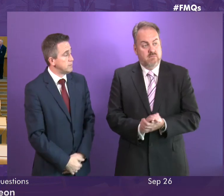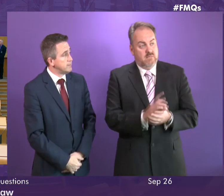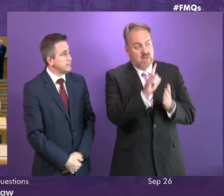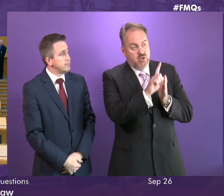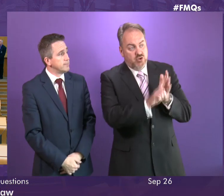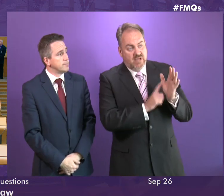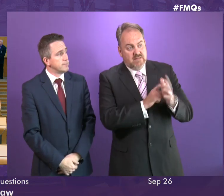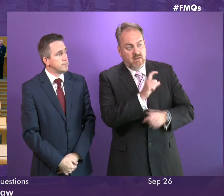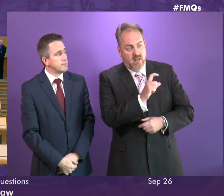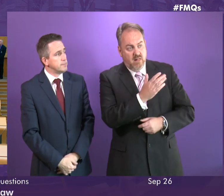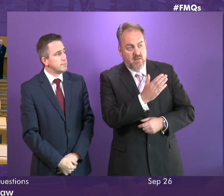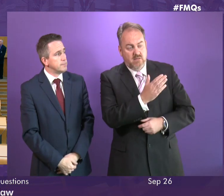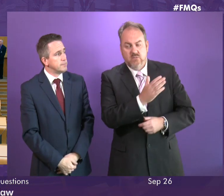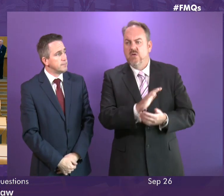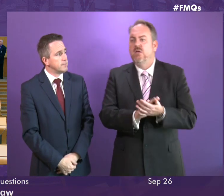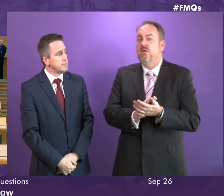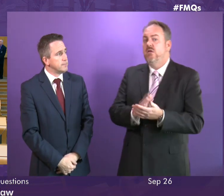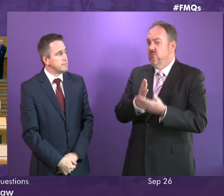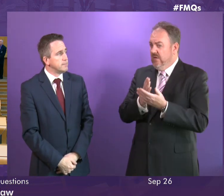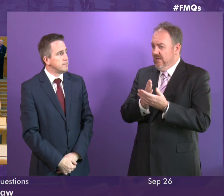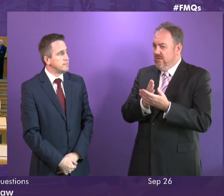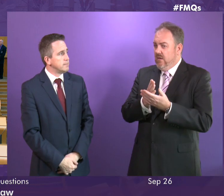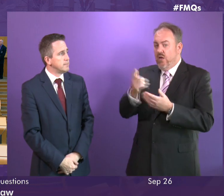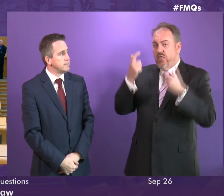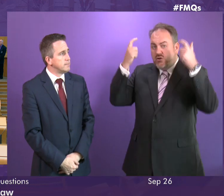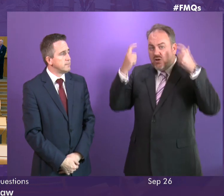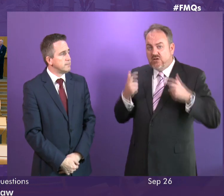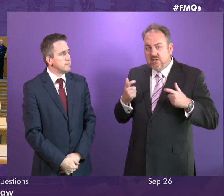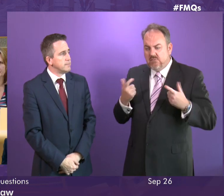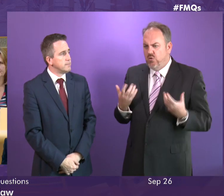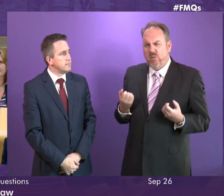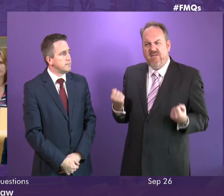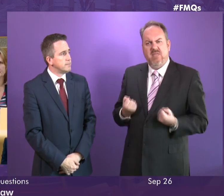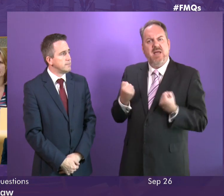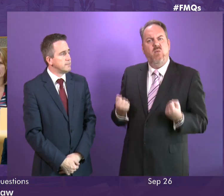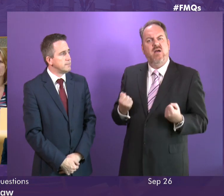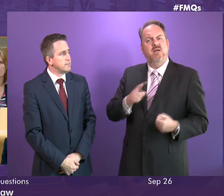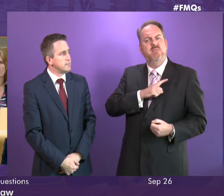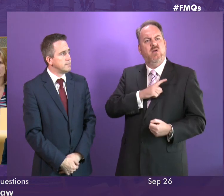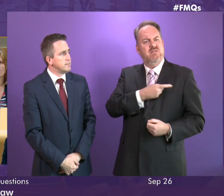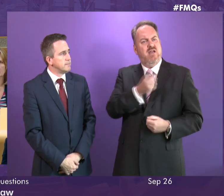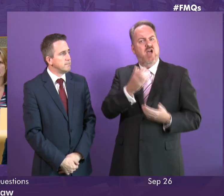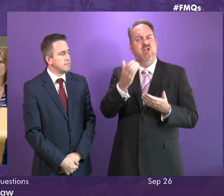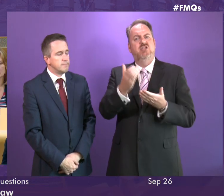Jackson Carlaw: Let me be very clear: judges do not already have that power, otherwise charities such as the Howard League Scotland would not be